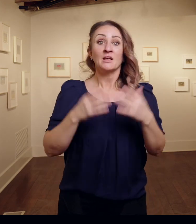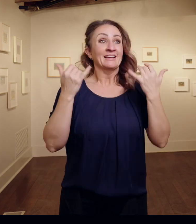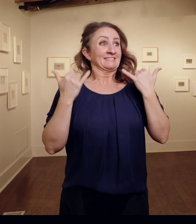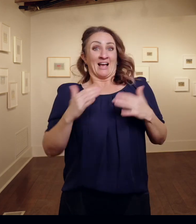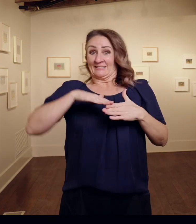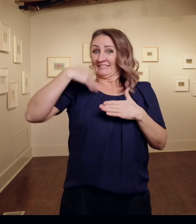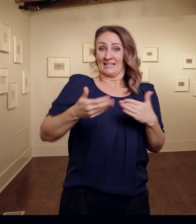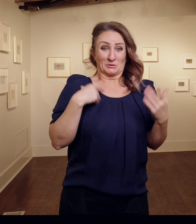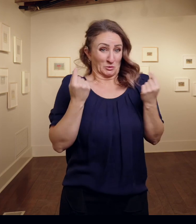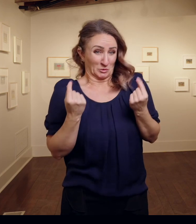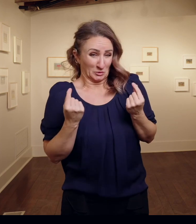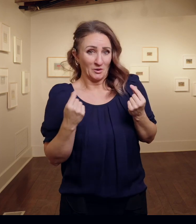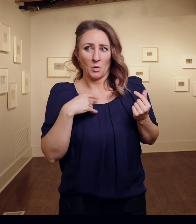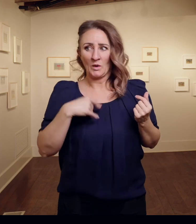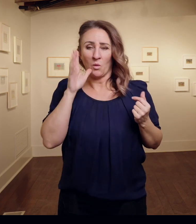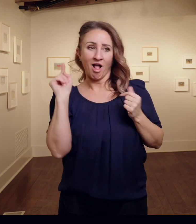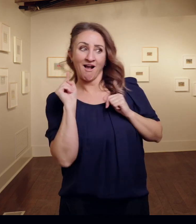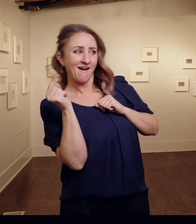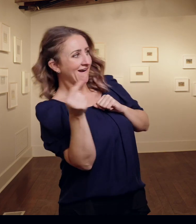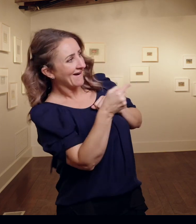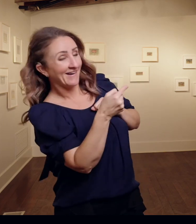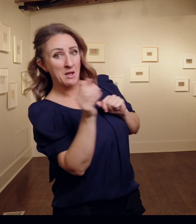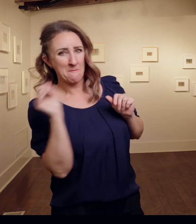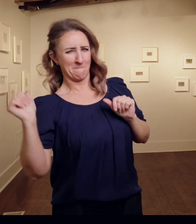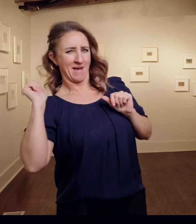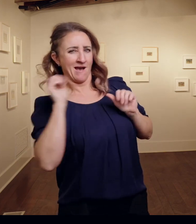We will now move into the back bedroom to explore the materials